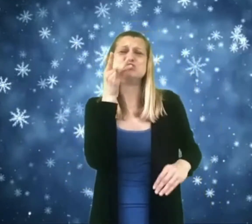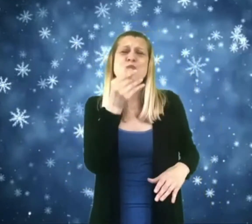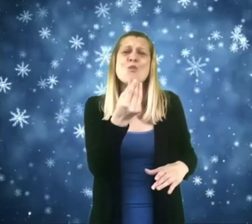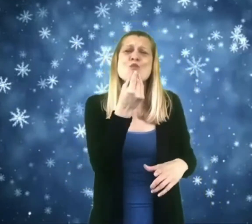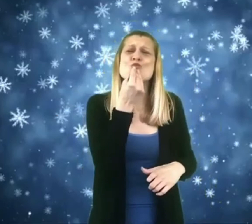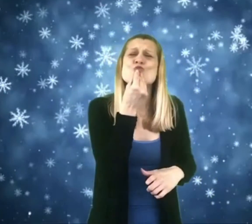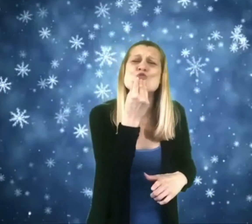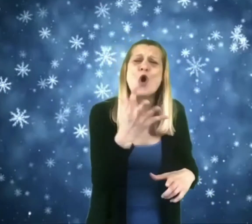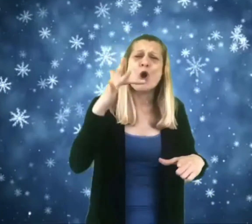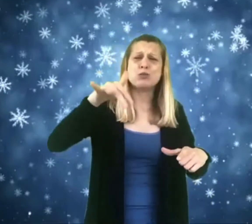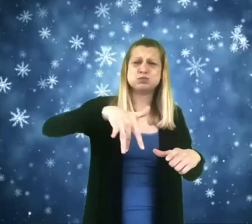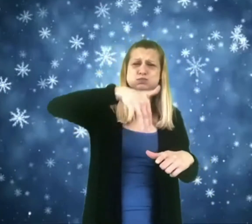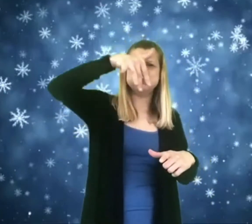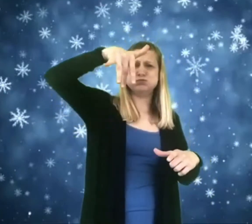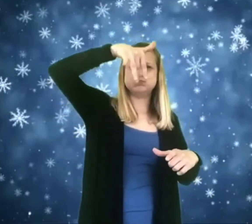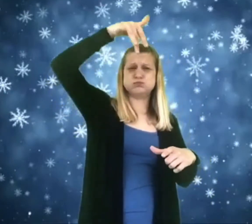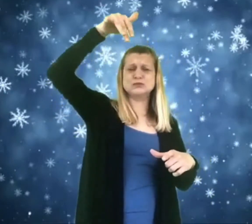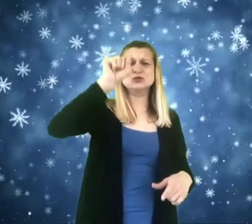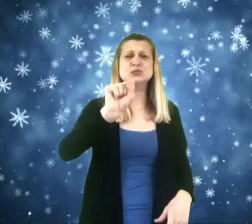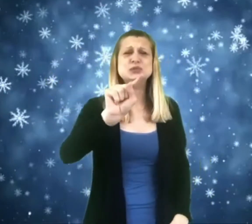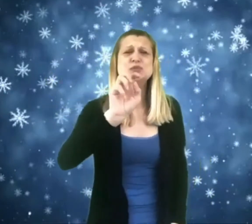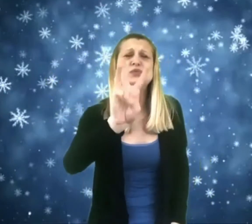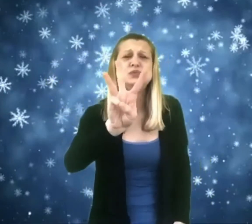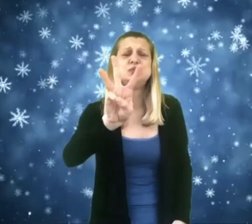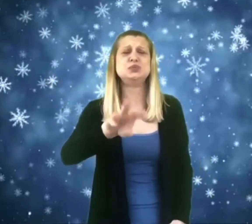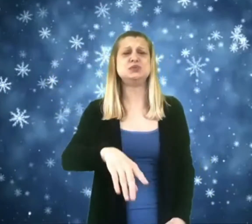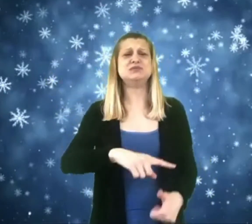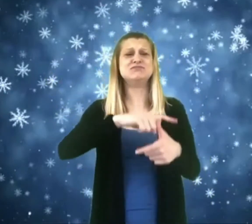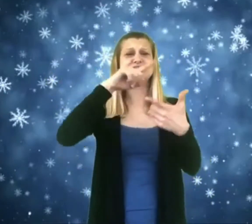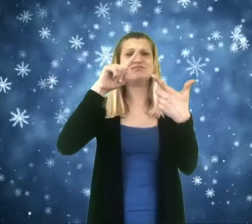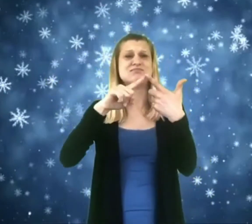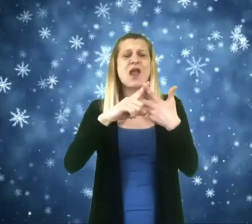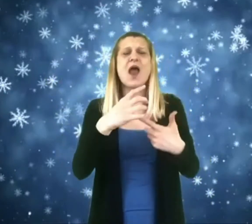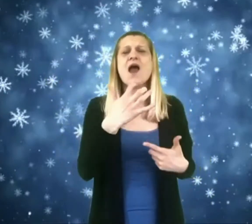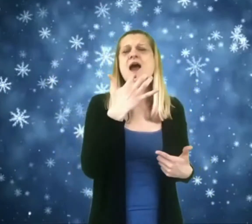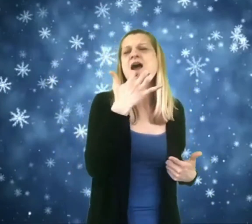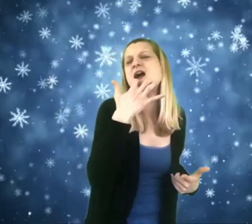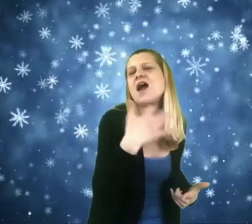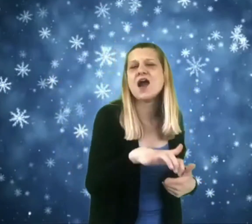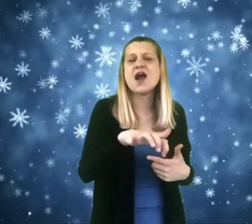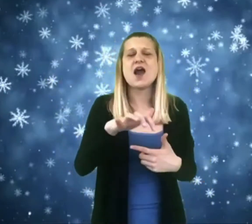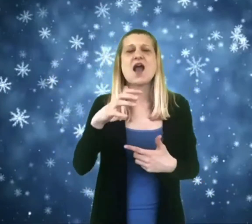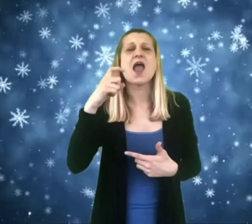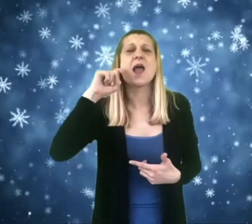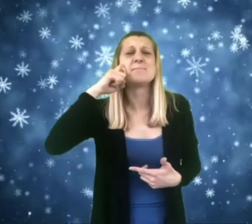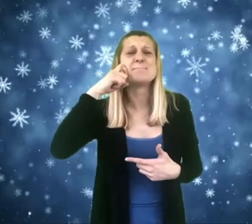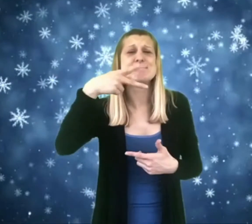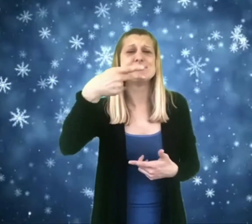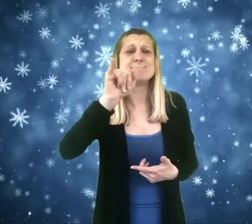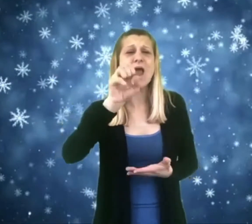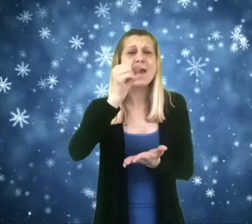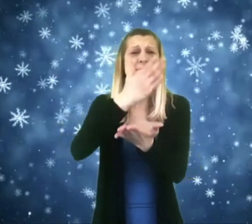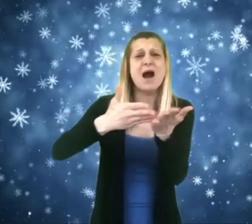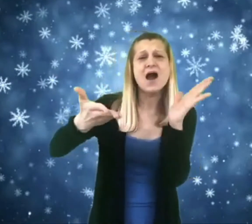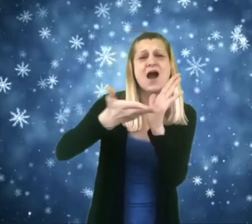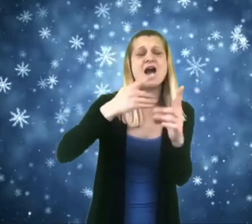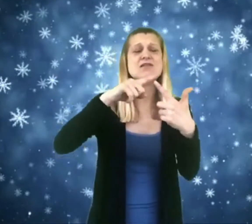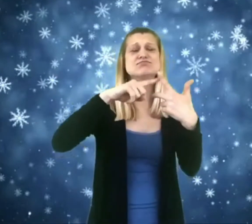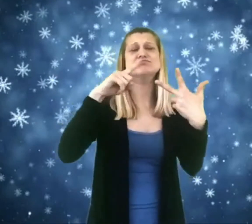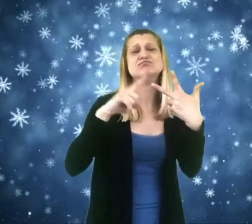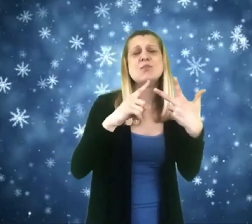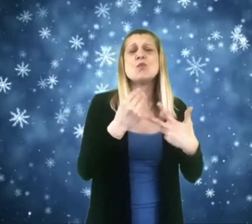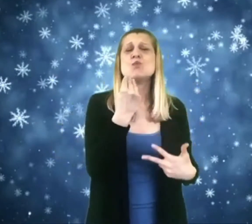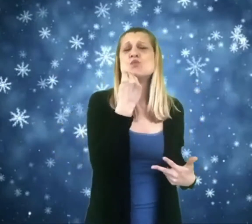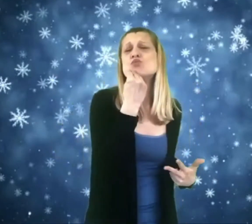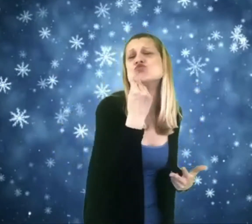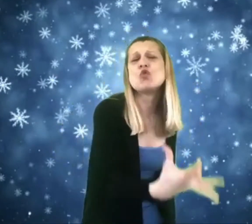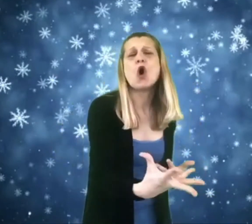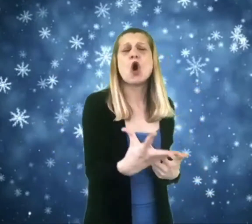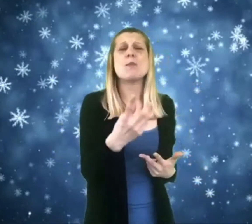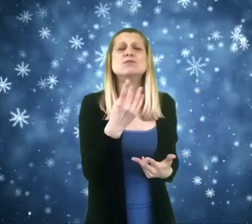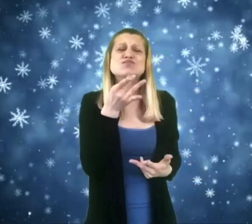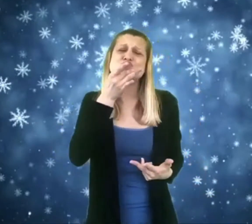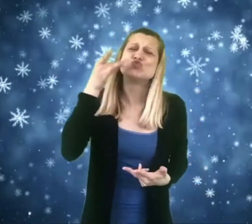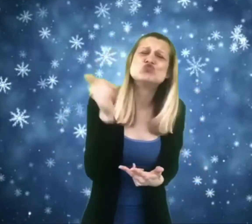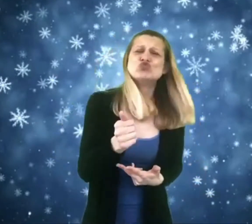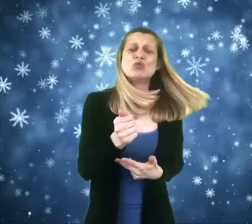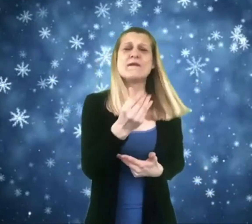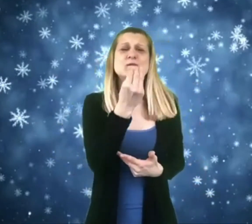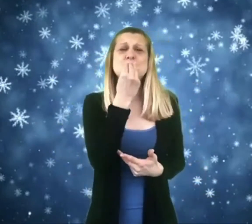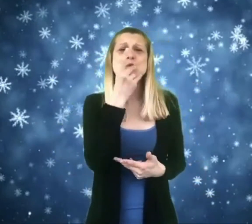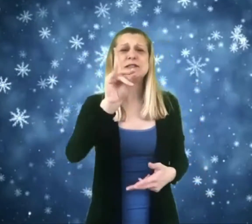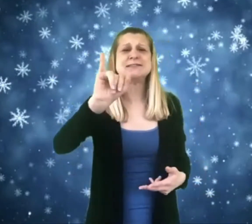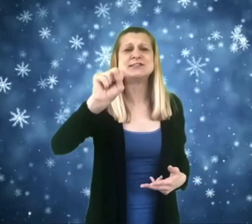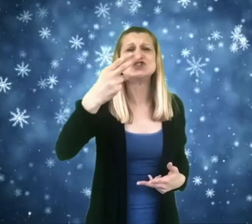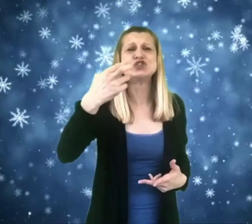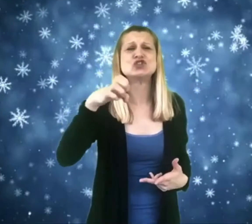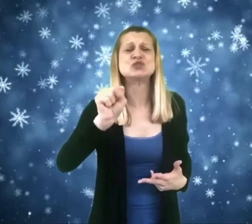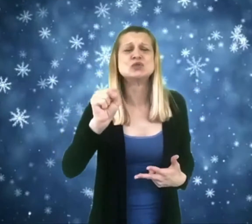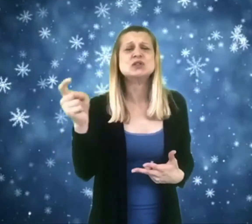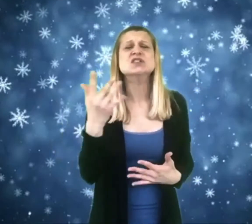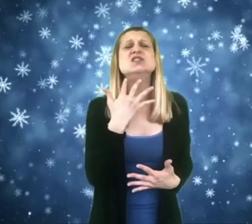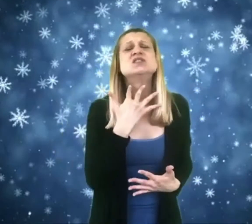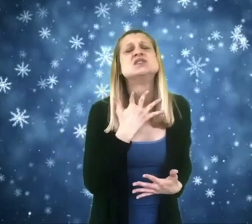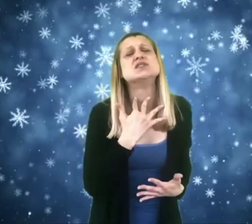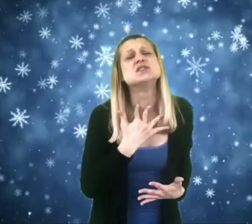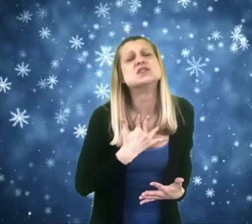rich steaming stews and hot apple pies and all kinds of delicious warming dishes;